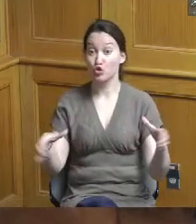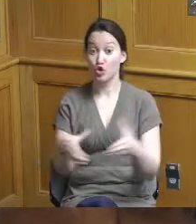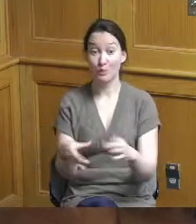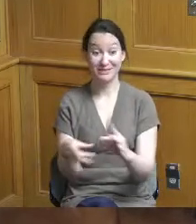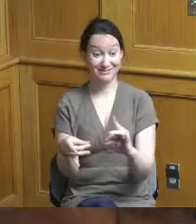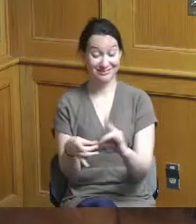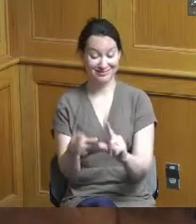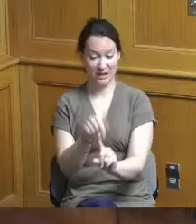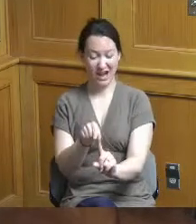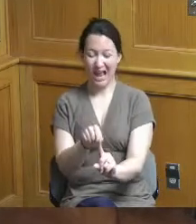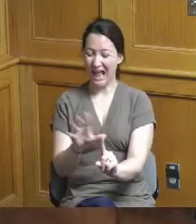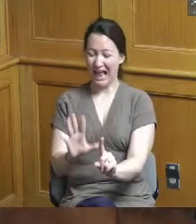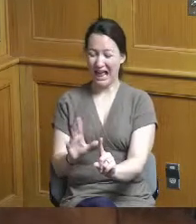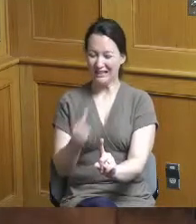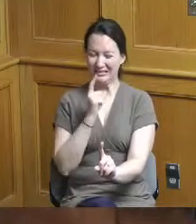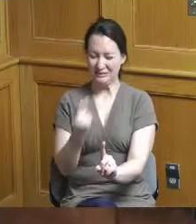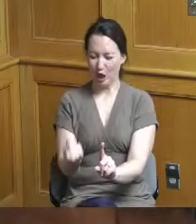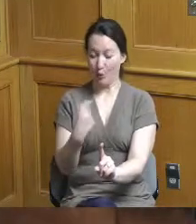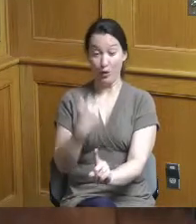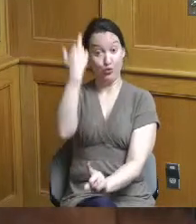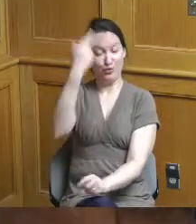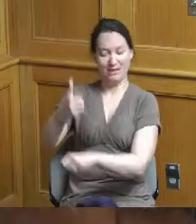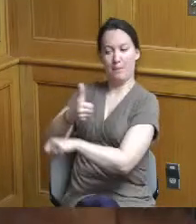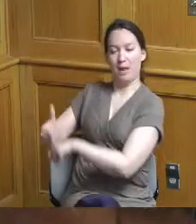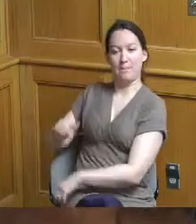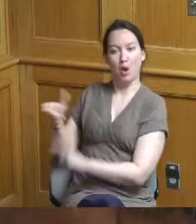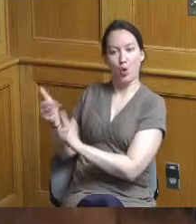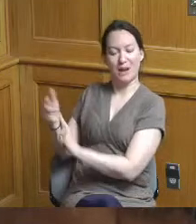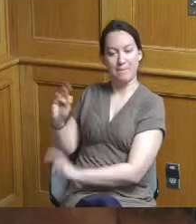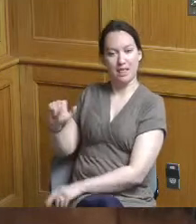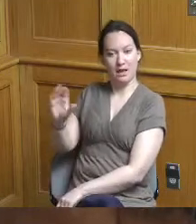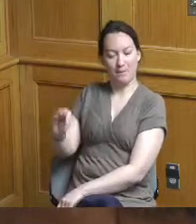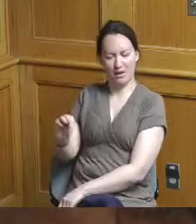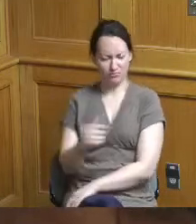they weren't coming because of the Millennium and that was shocking to me because I kept hearing oh